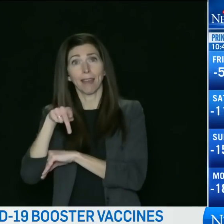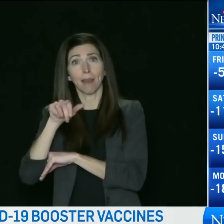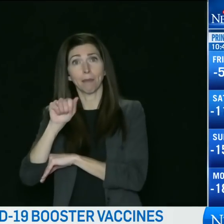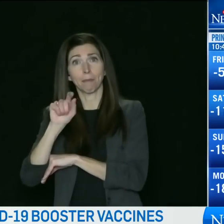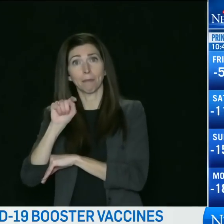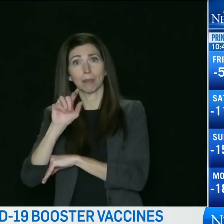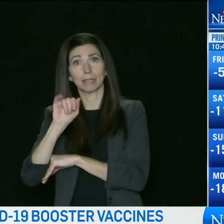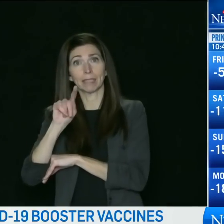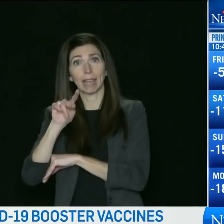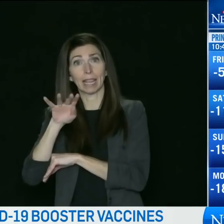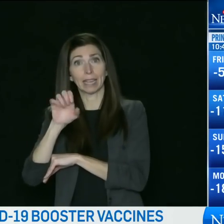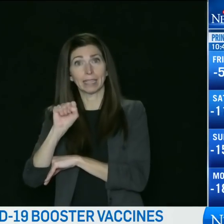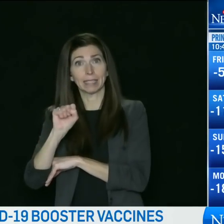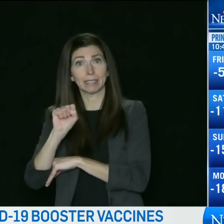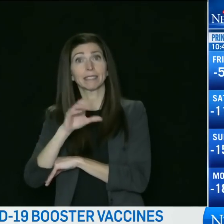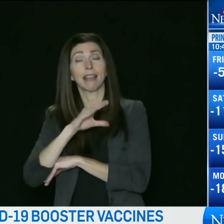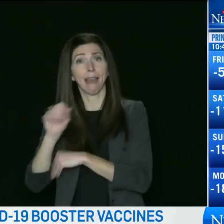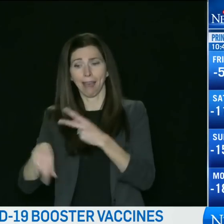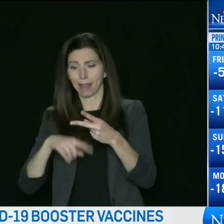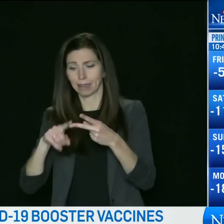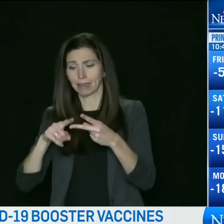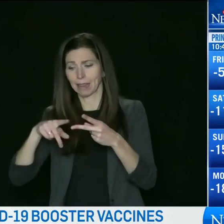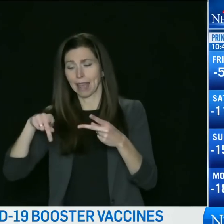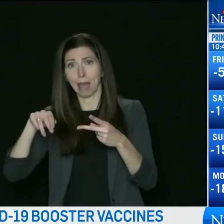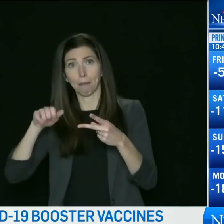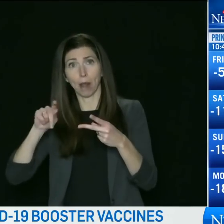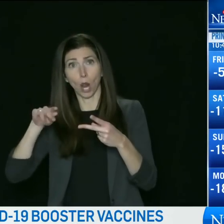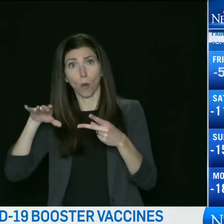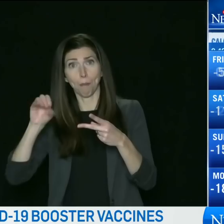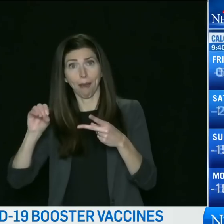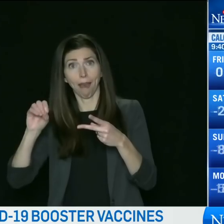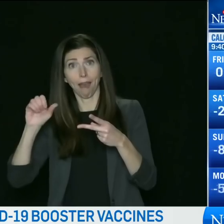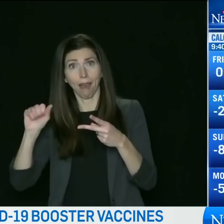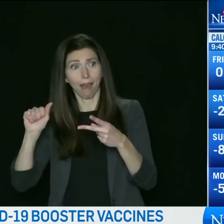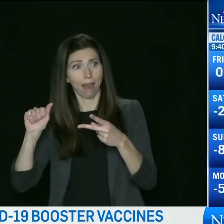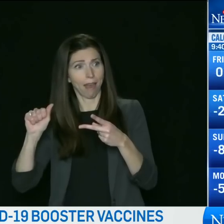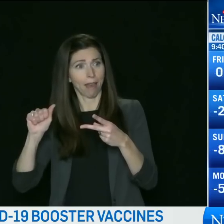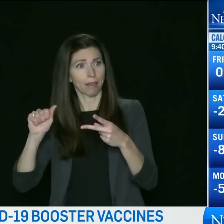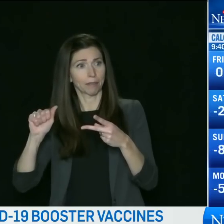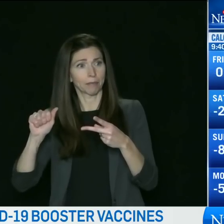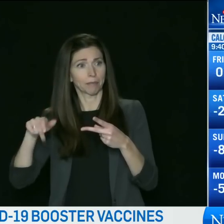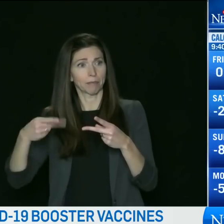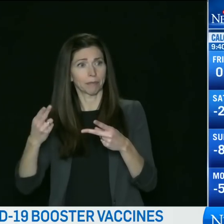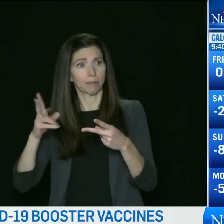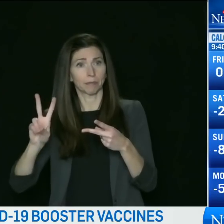WORTH NOTING FOR HEPATITIS OR HUMAN PAPILLOMAVIRUS, THAT THE